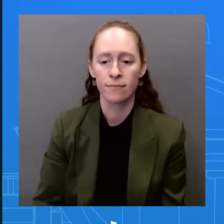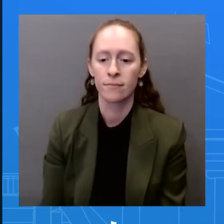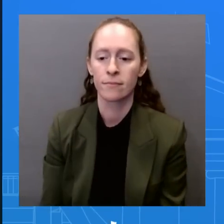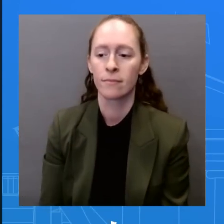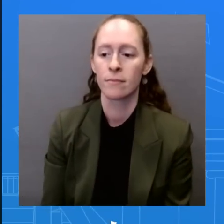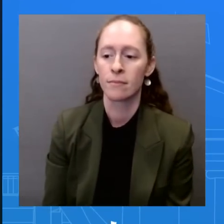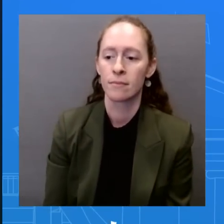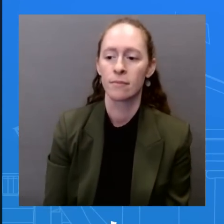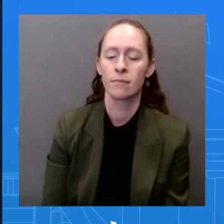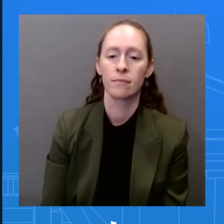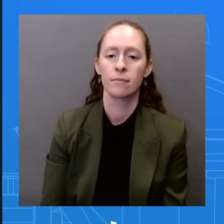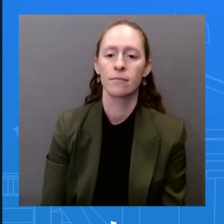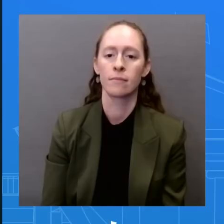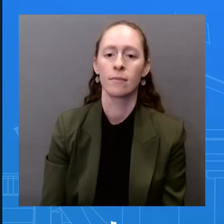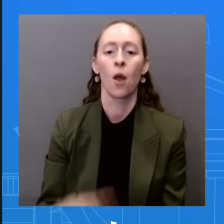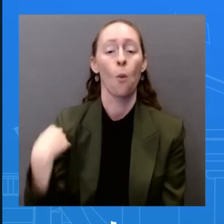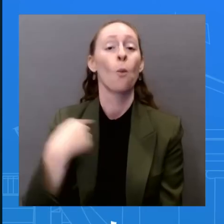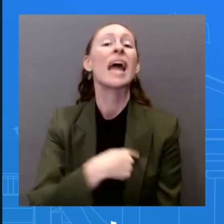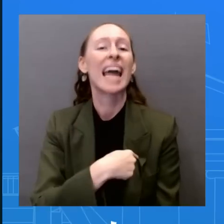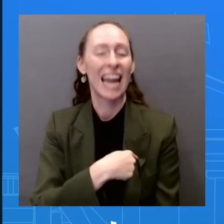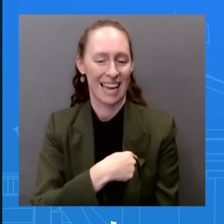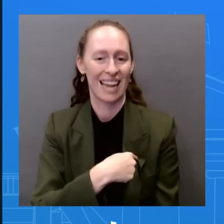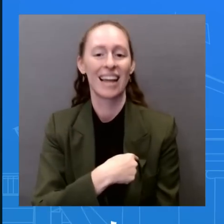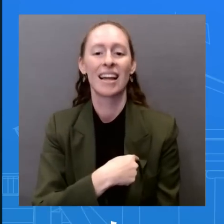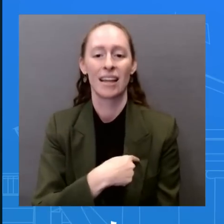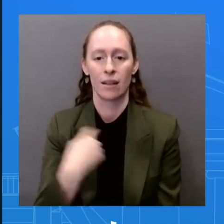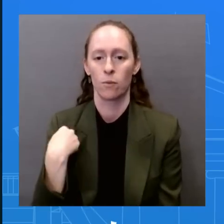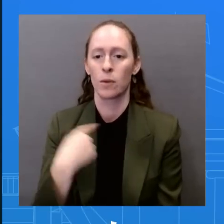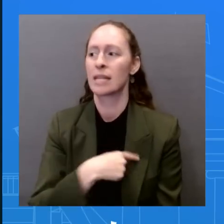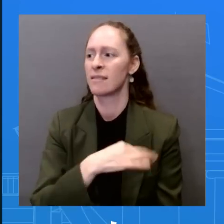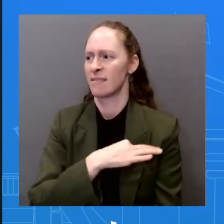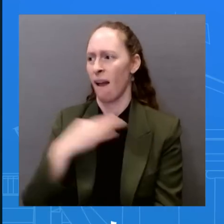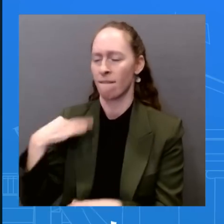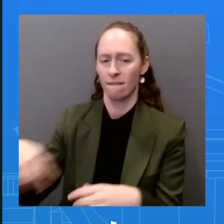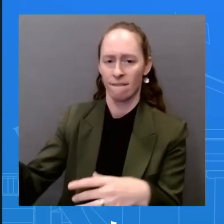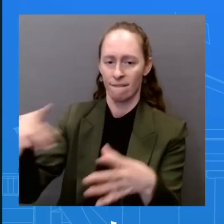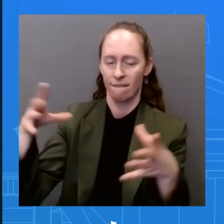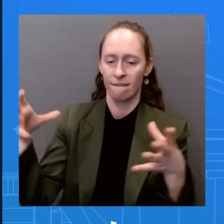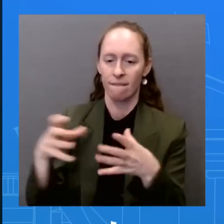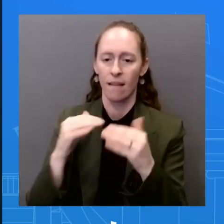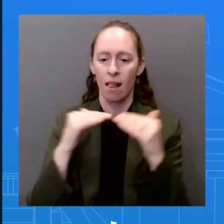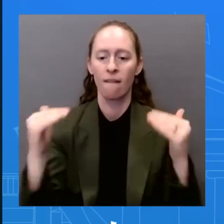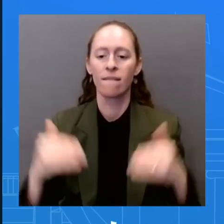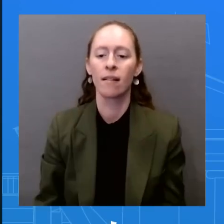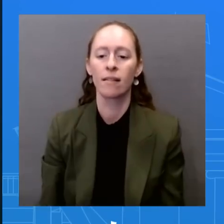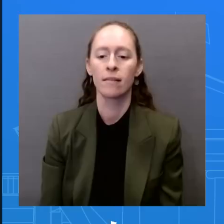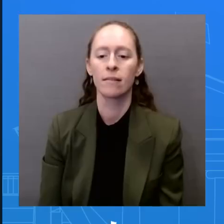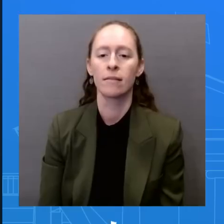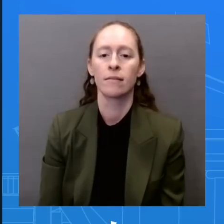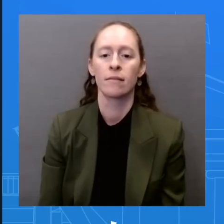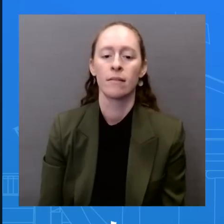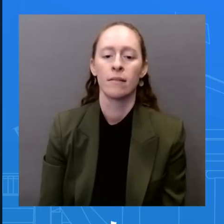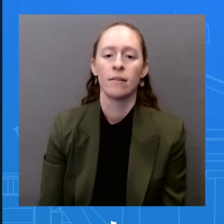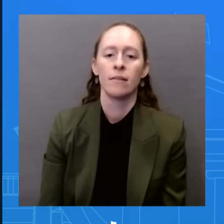But as you know, the President, as we have said, regularly has conversations with members of Congress on an array of issues.